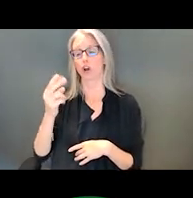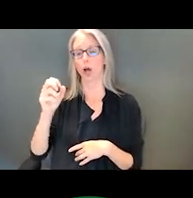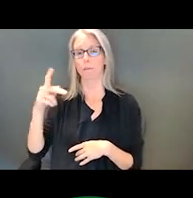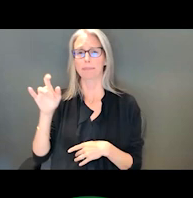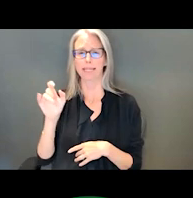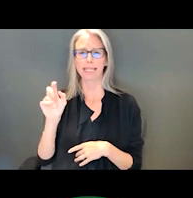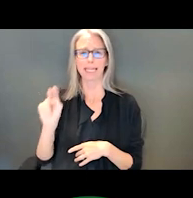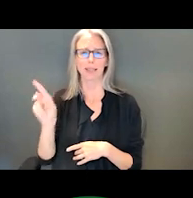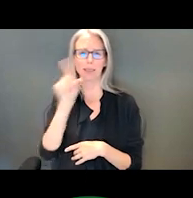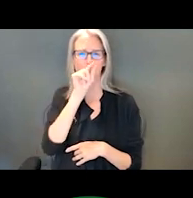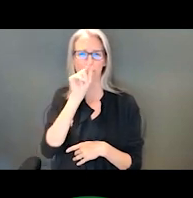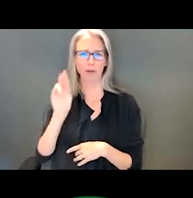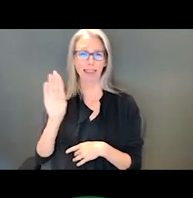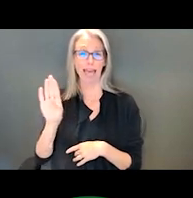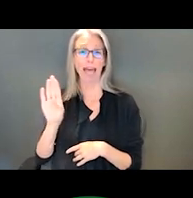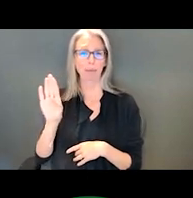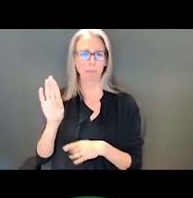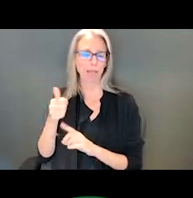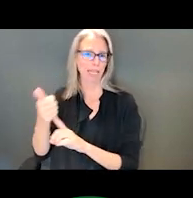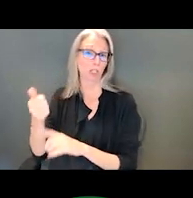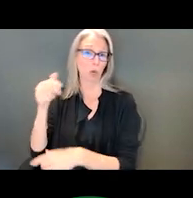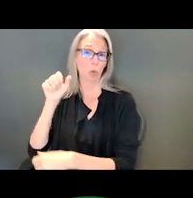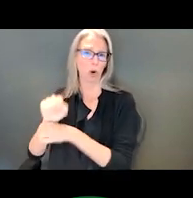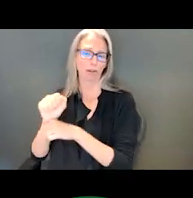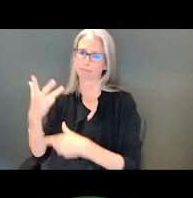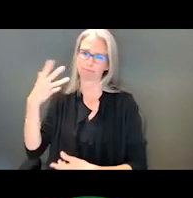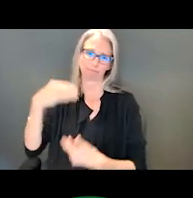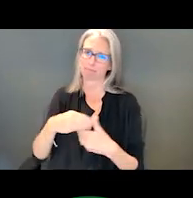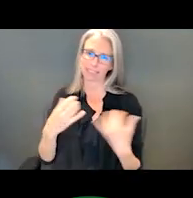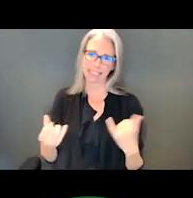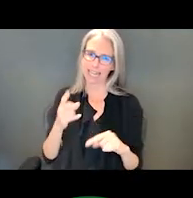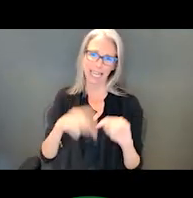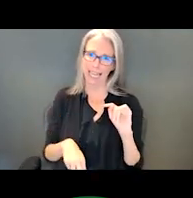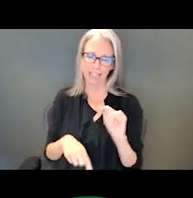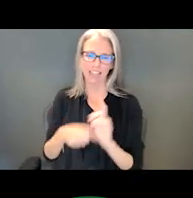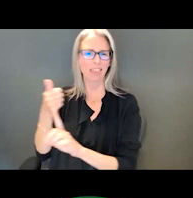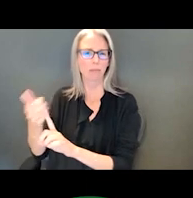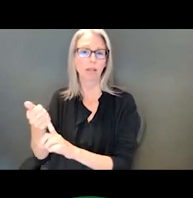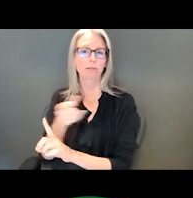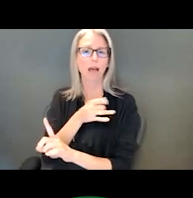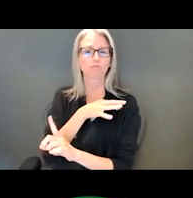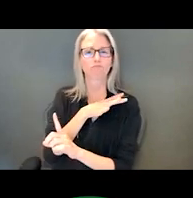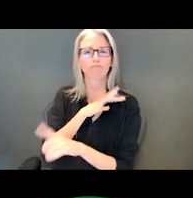tools that allow working with an accessing this data to be a lot more efficient. So short term, we're in a position where if there's an interest in accessing the data,